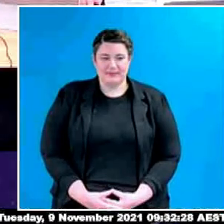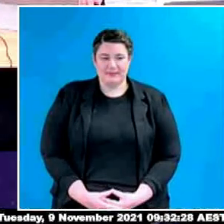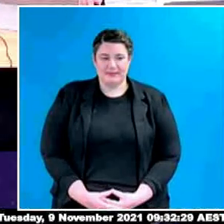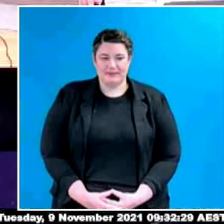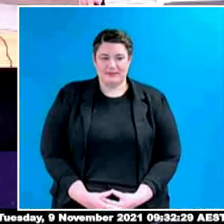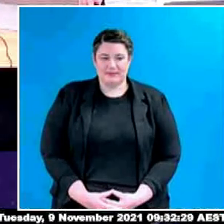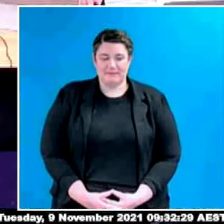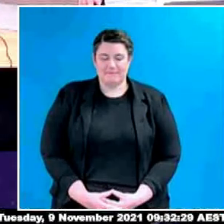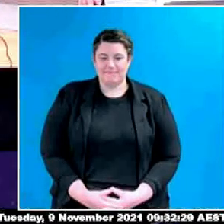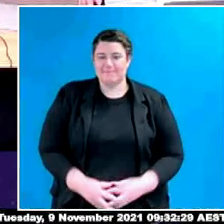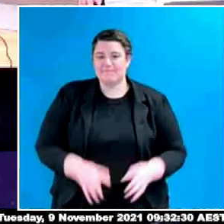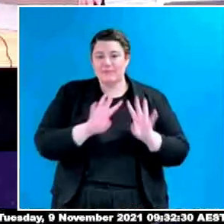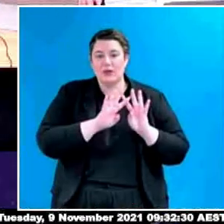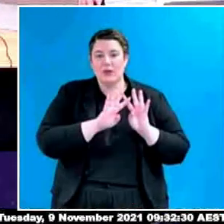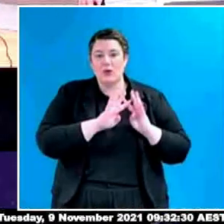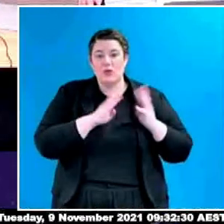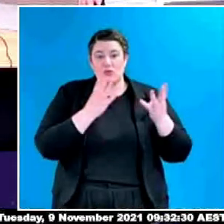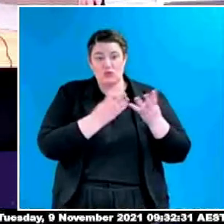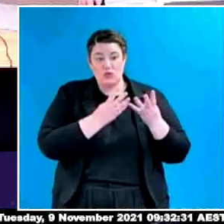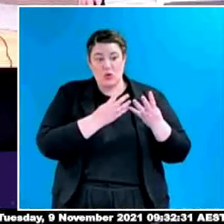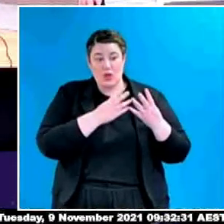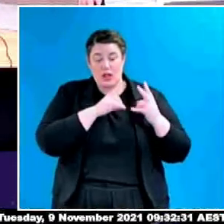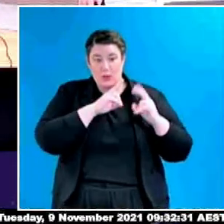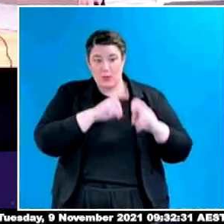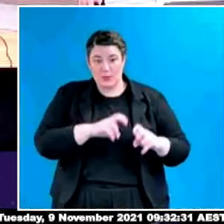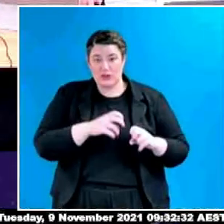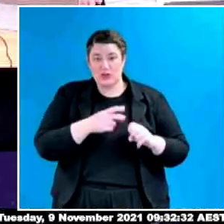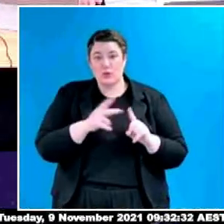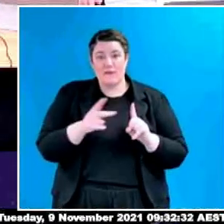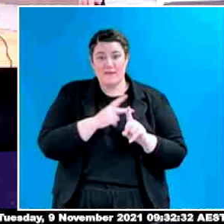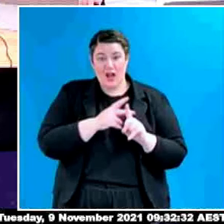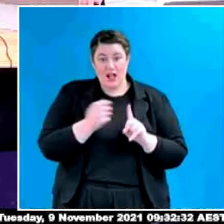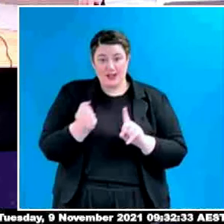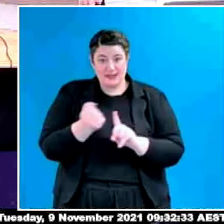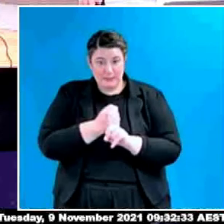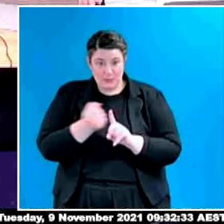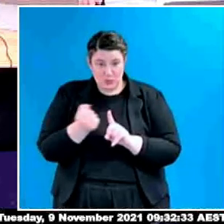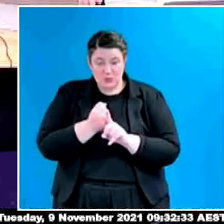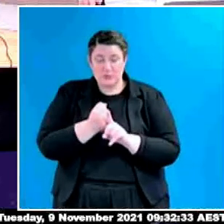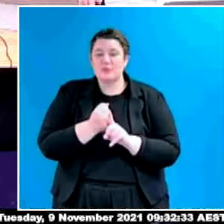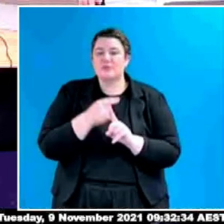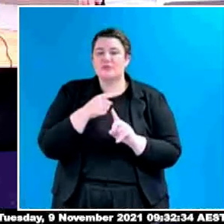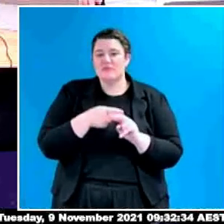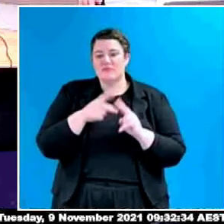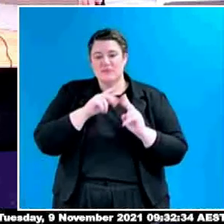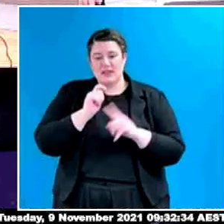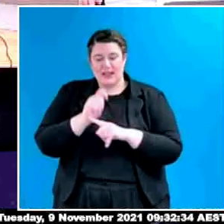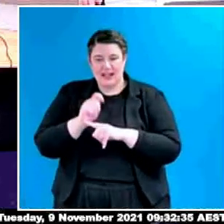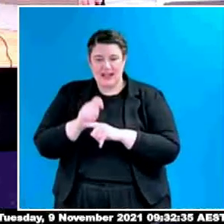The Royal Commission into Violence, Abuse, Neglect and Exploitation of People with Disability is now in session.